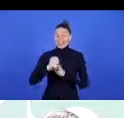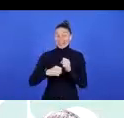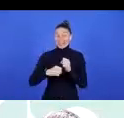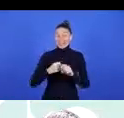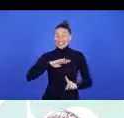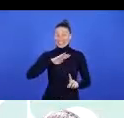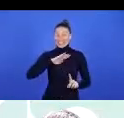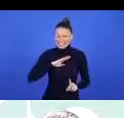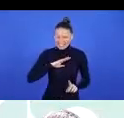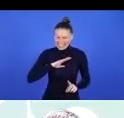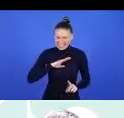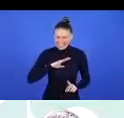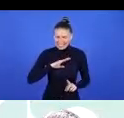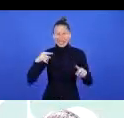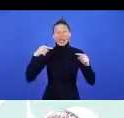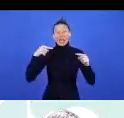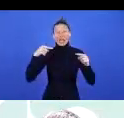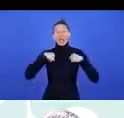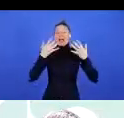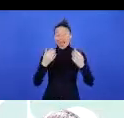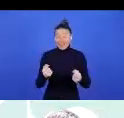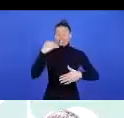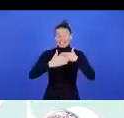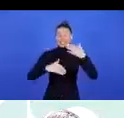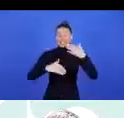21 years, I am a cochlear implant user. And I have